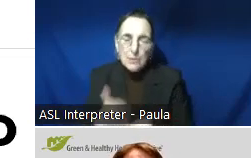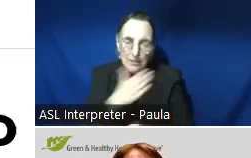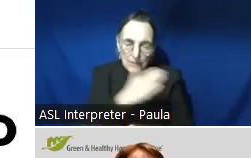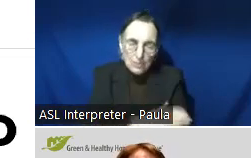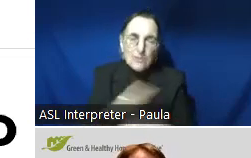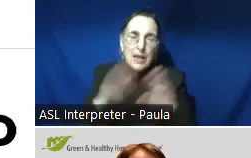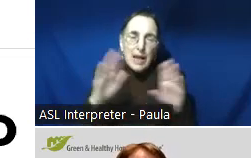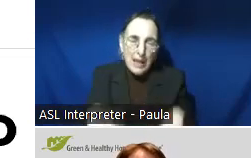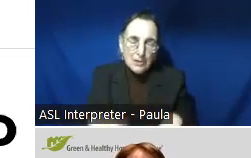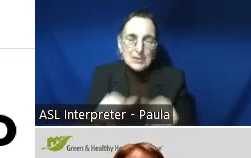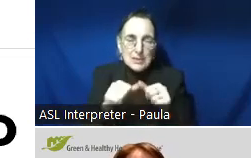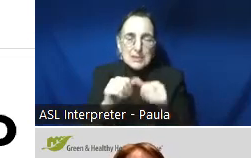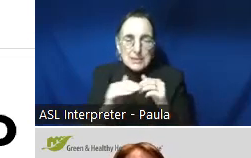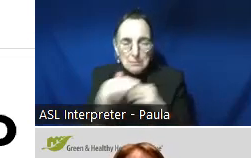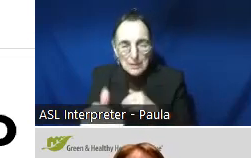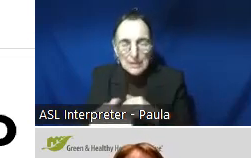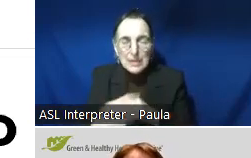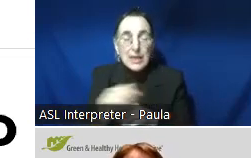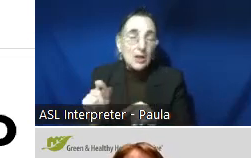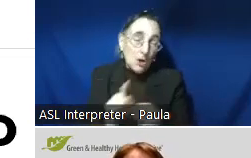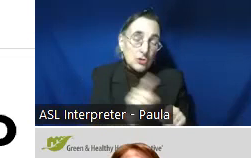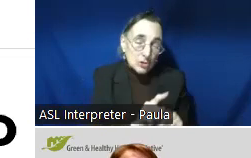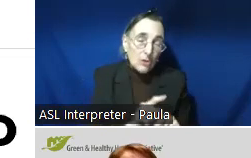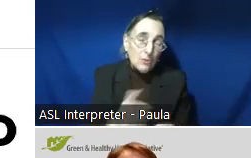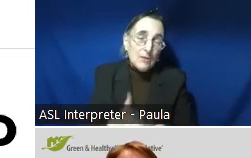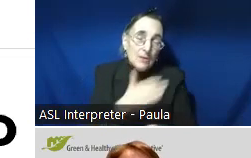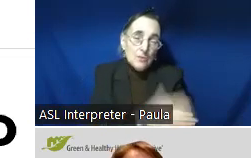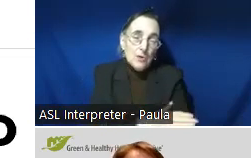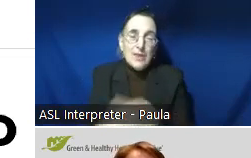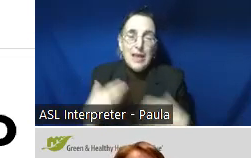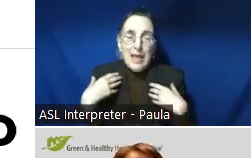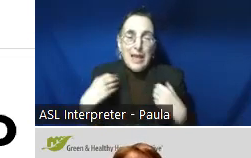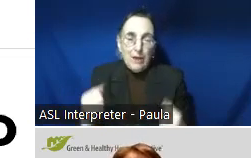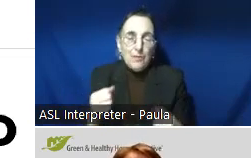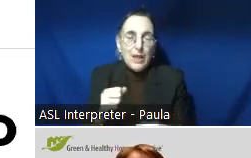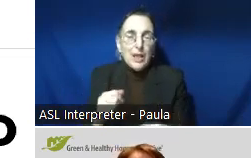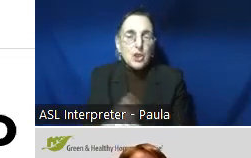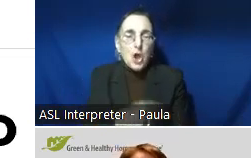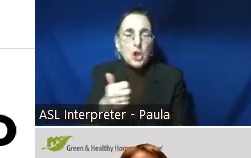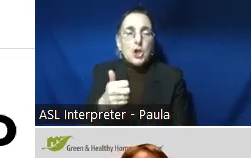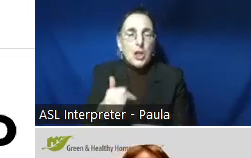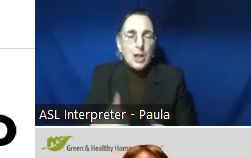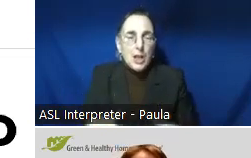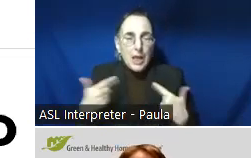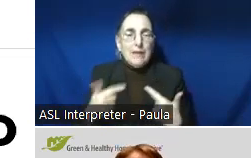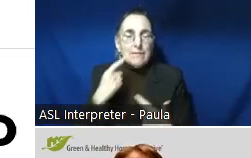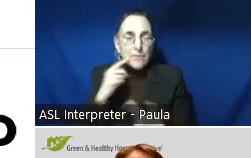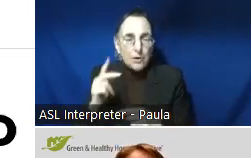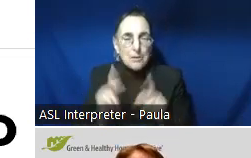health and longevity of residents. So, it is an important part for us to look at in this work.